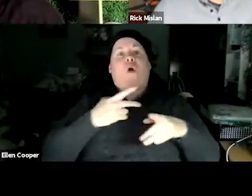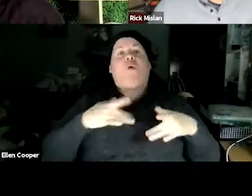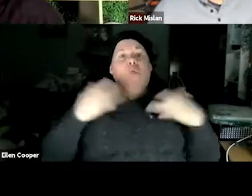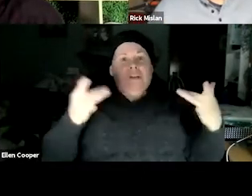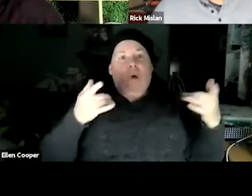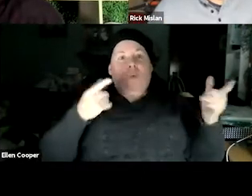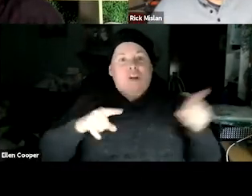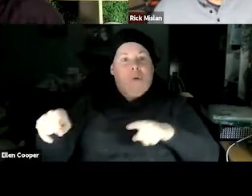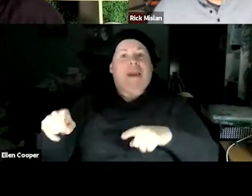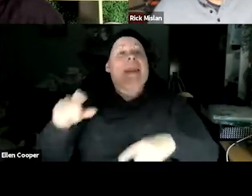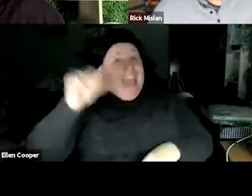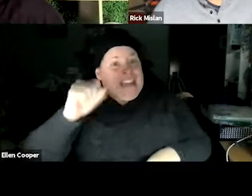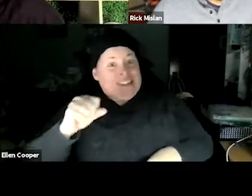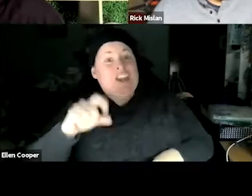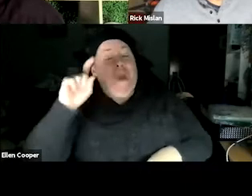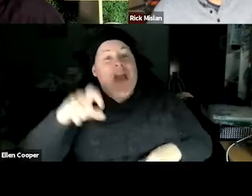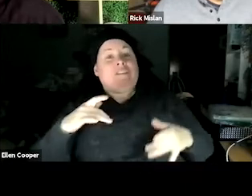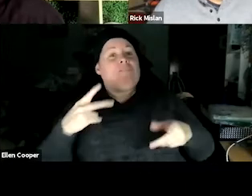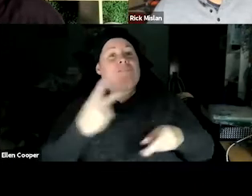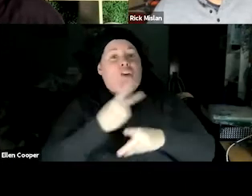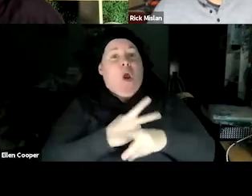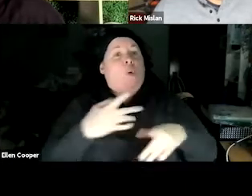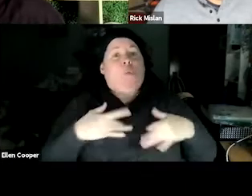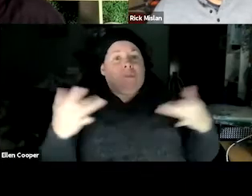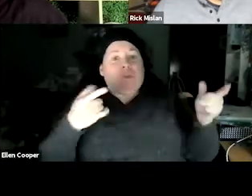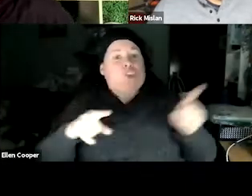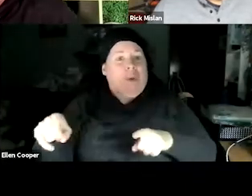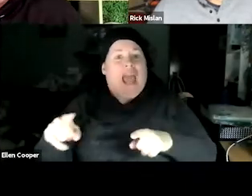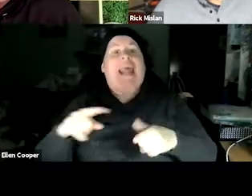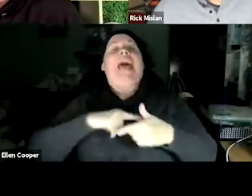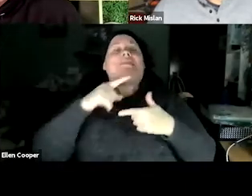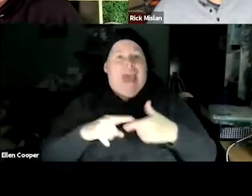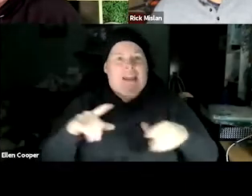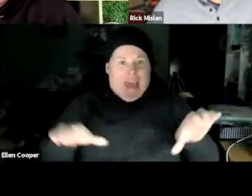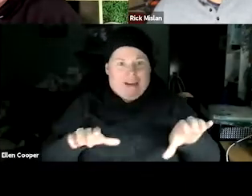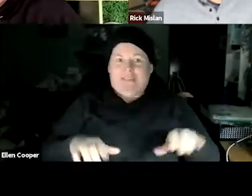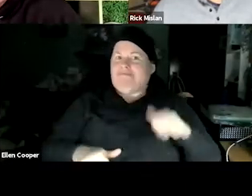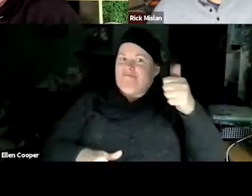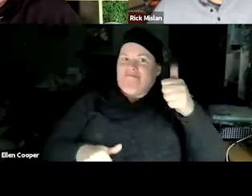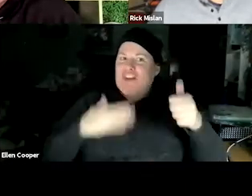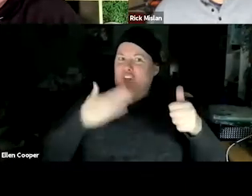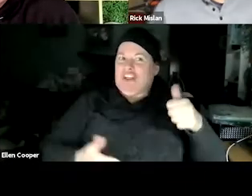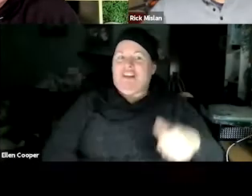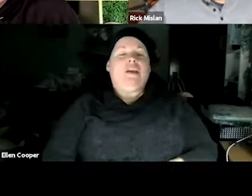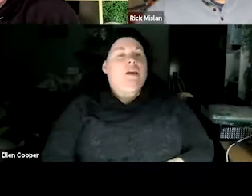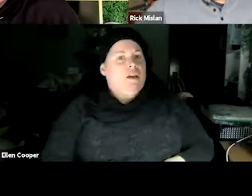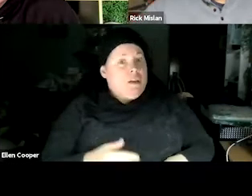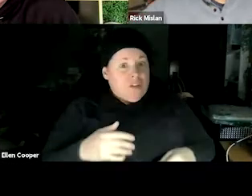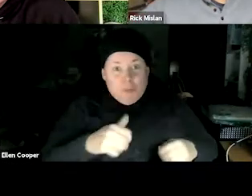CalebBarlow: On before you start to act. Rick Mislan: Well, it's just good Rick Mislan: So I know there's some others in here,